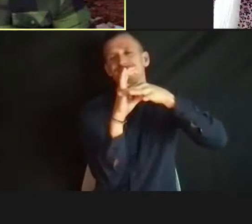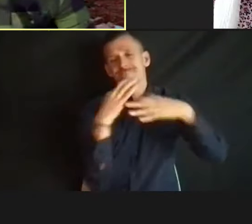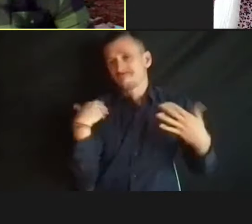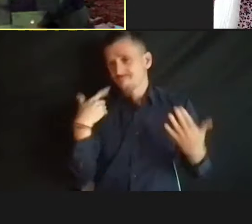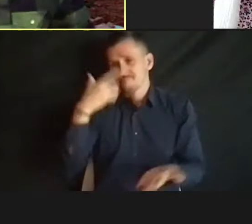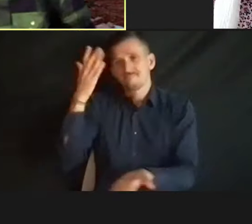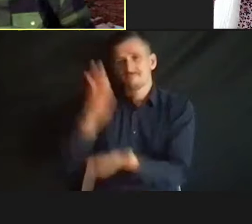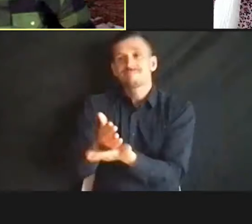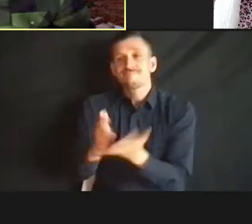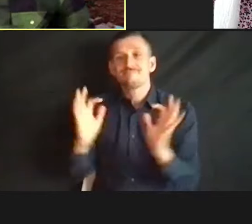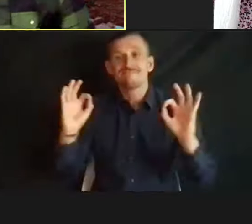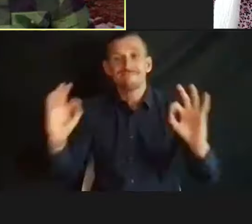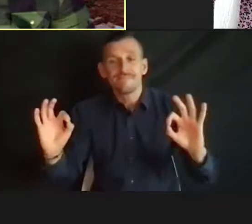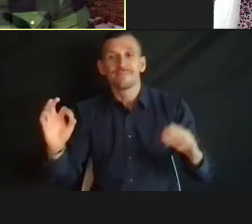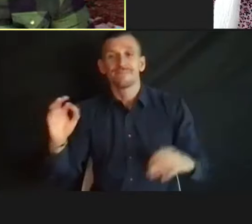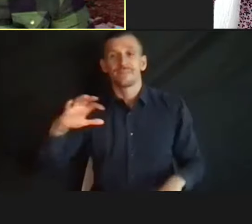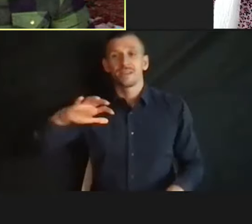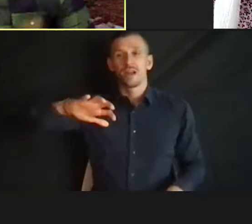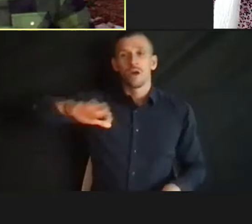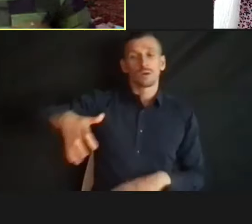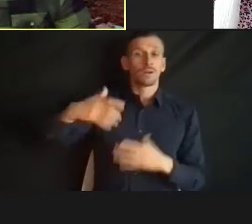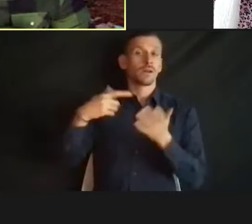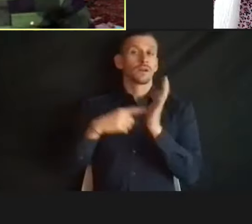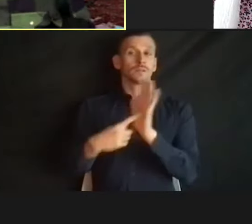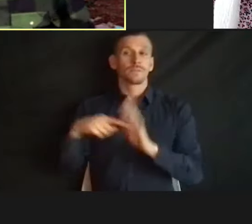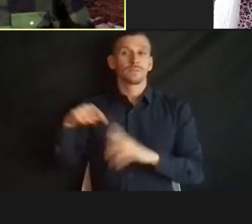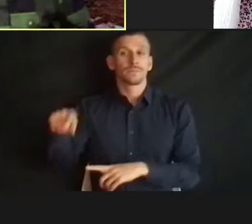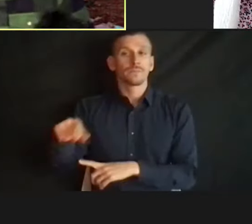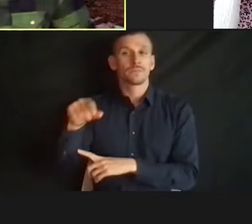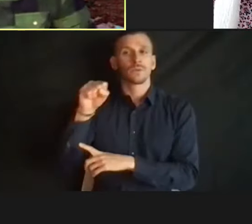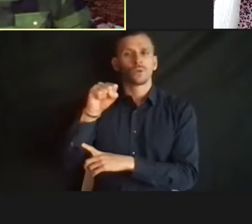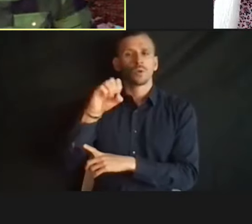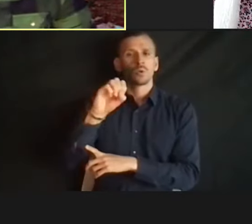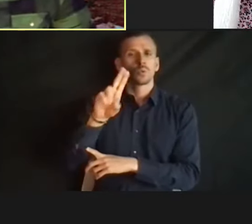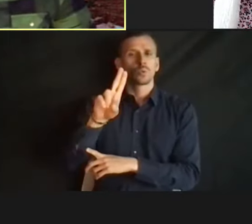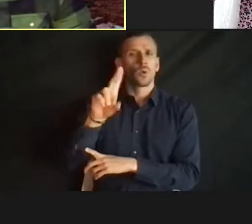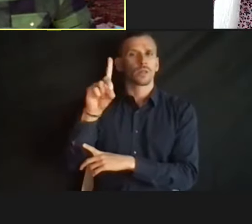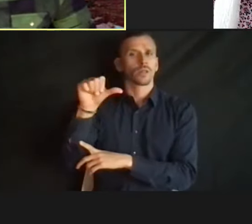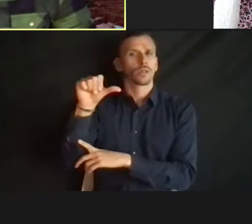where the war happened and [people] leave the country and move to another country, that's where